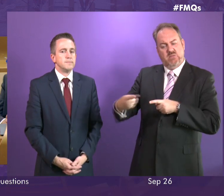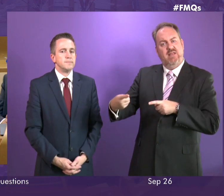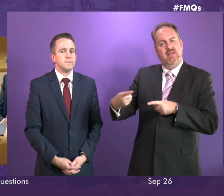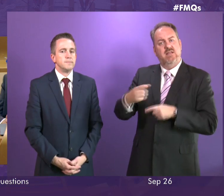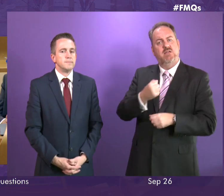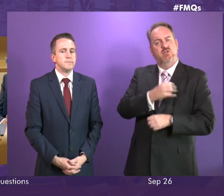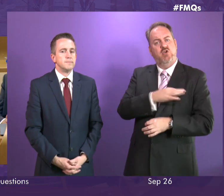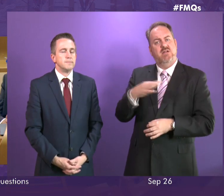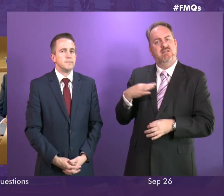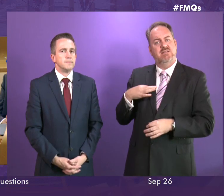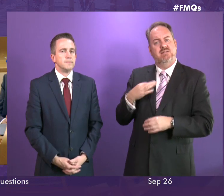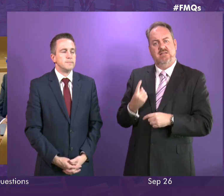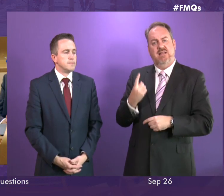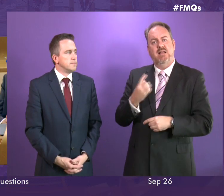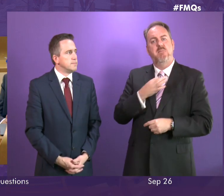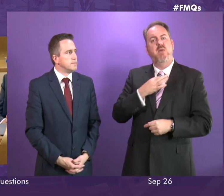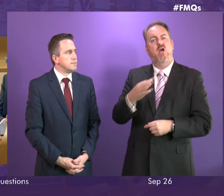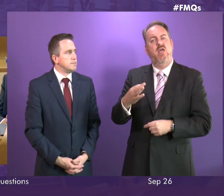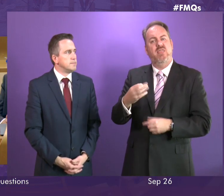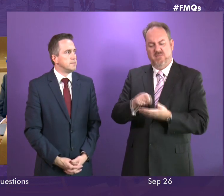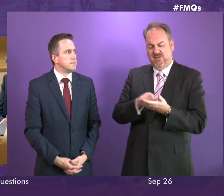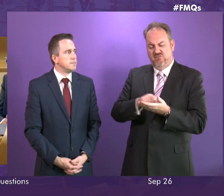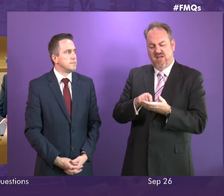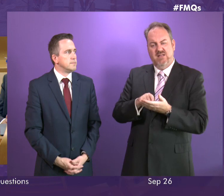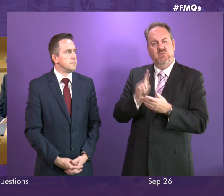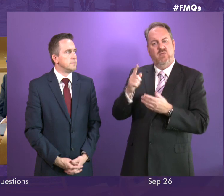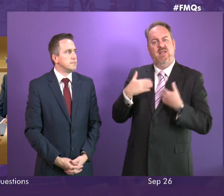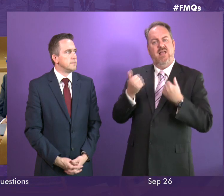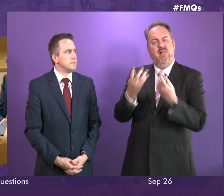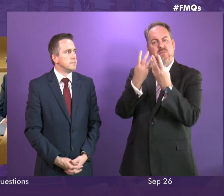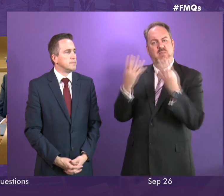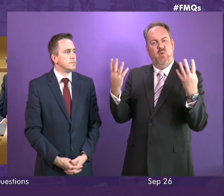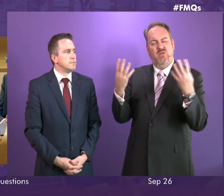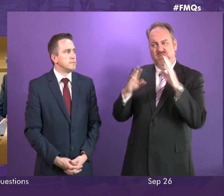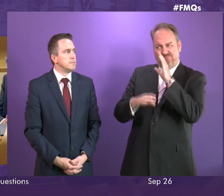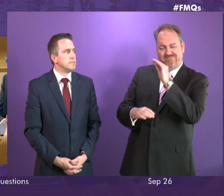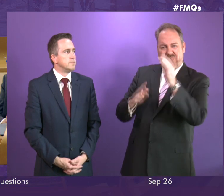in the city of Perth wrote to NHS Tayside officials to intimate their deep concern about